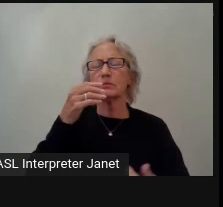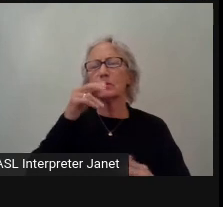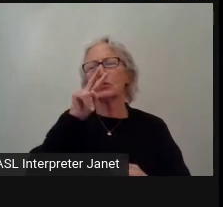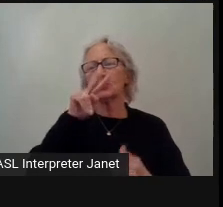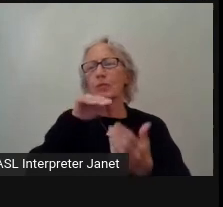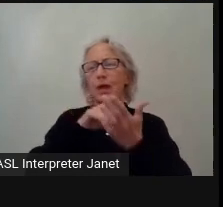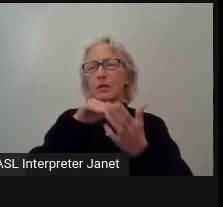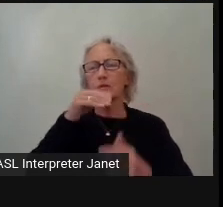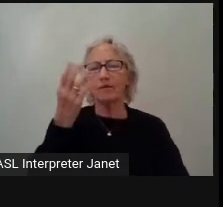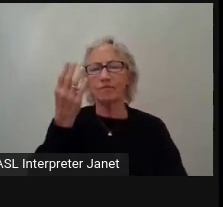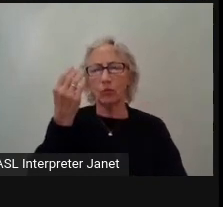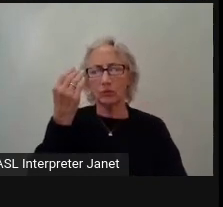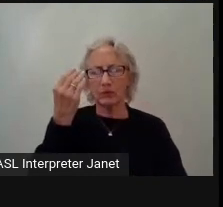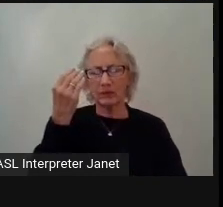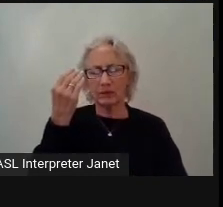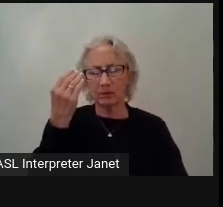This has been huge.